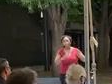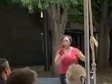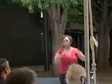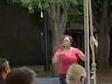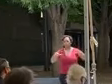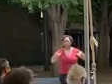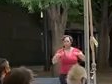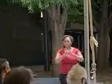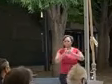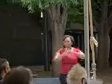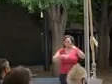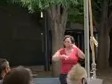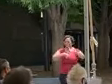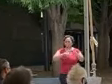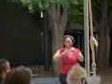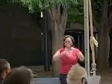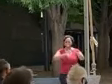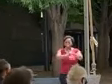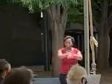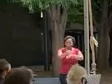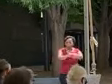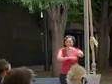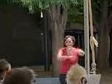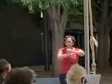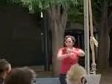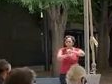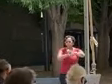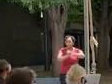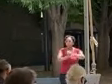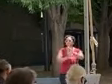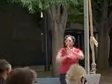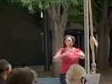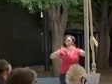a president who invested in the people of this country when they needed it the most,